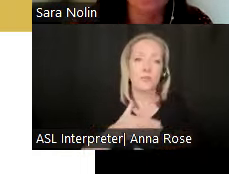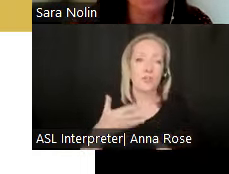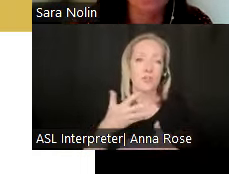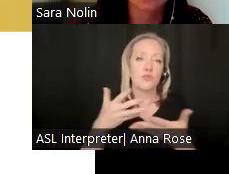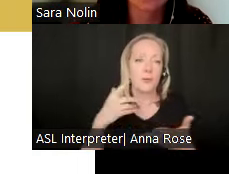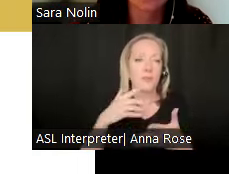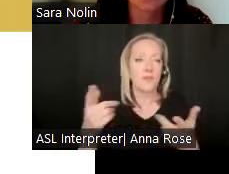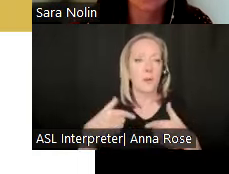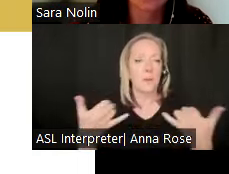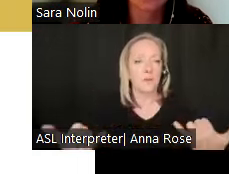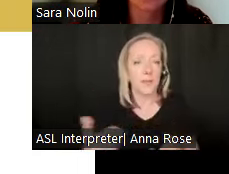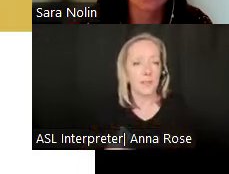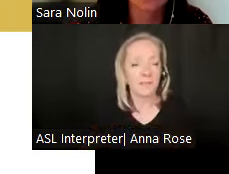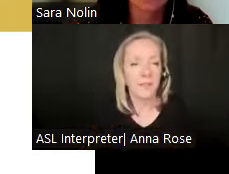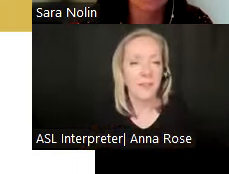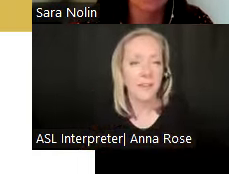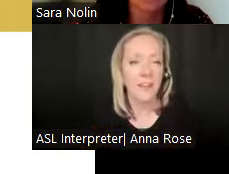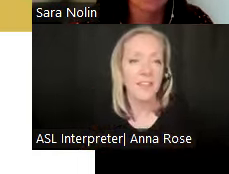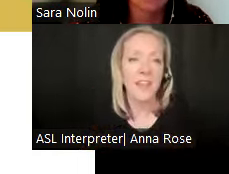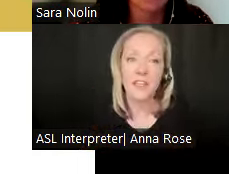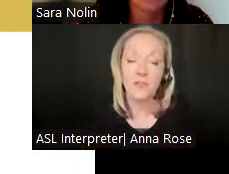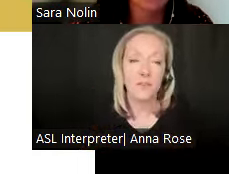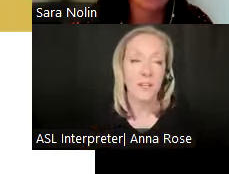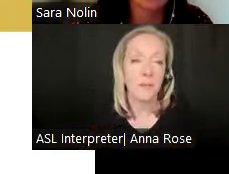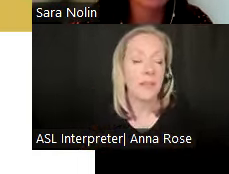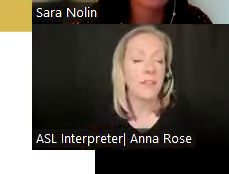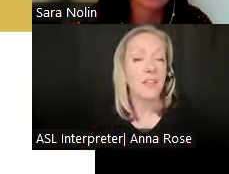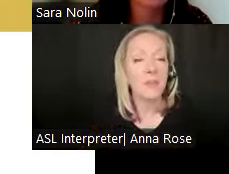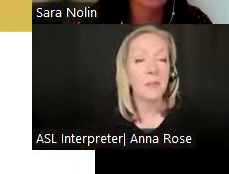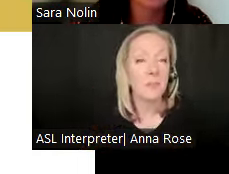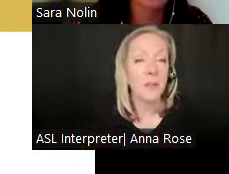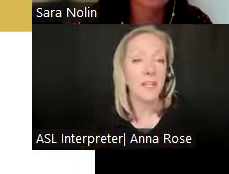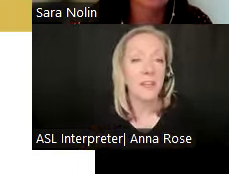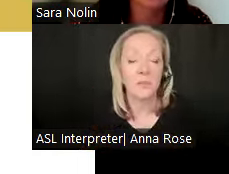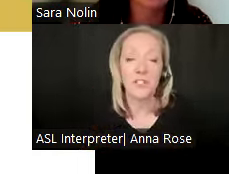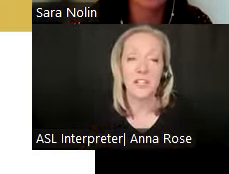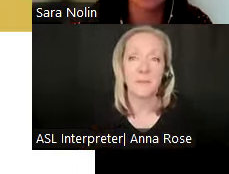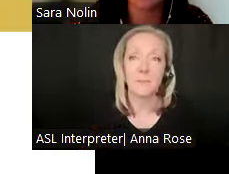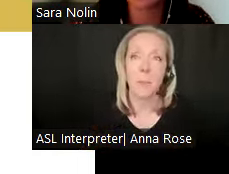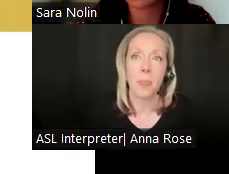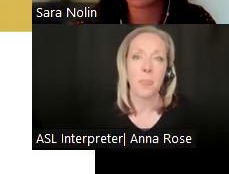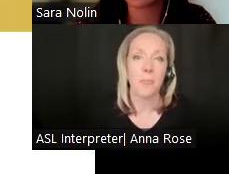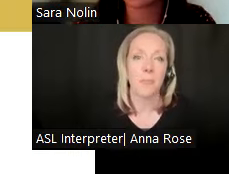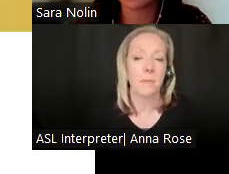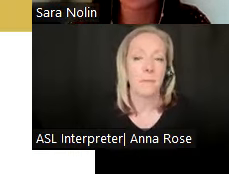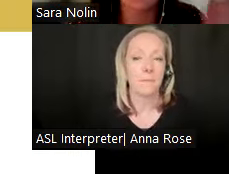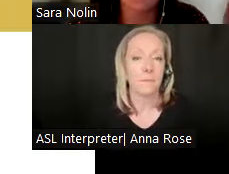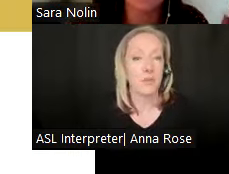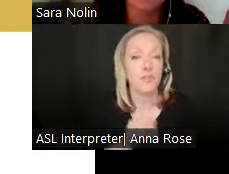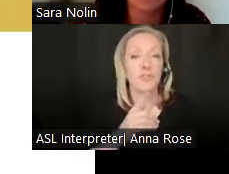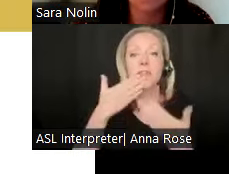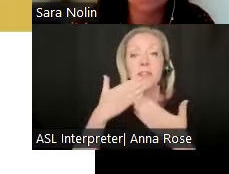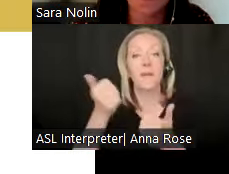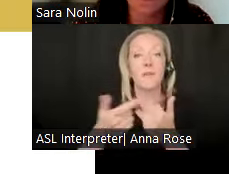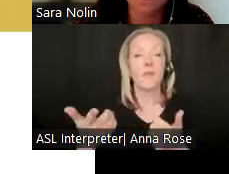Of course! Thank you for inviting me and thank you everybody for being here, appreciate it! Thank you everyone. Have a good rest of your day!